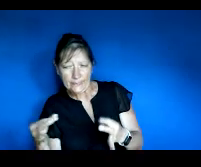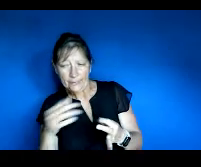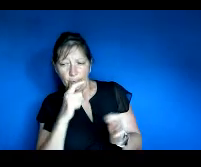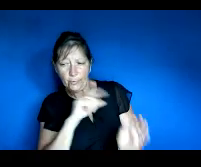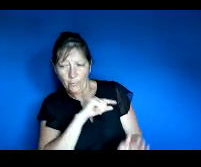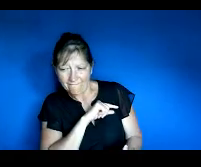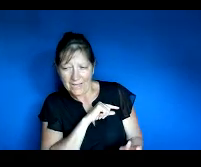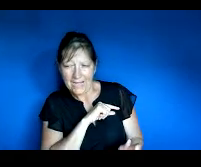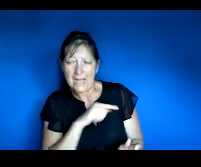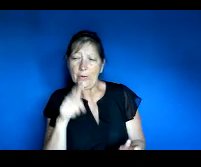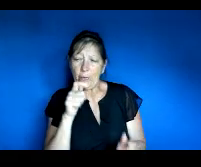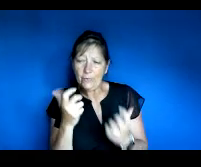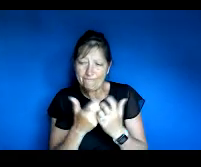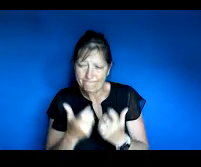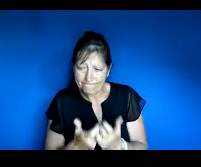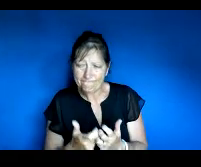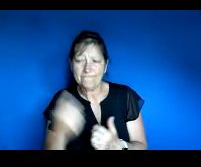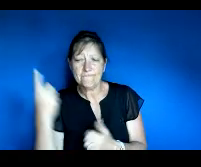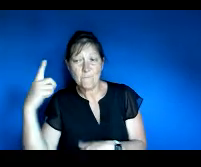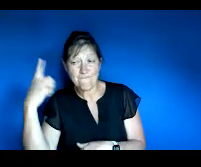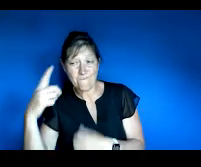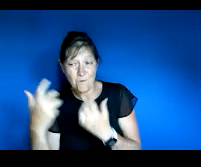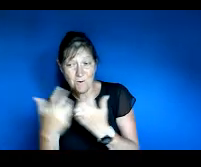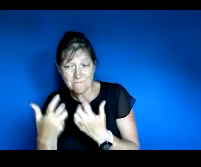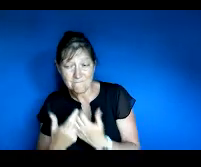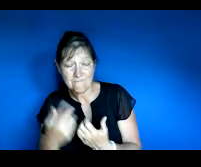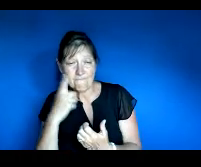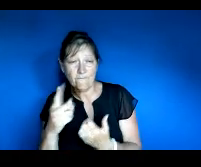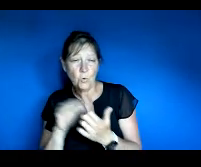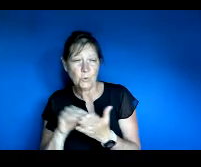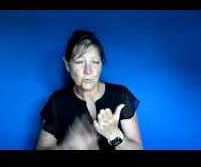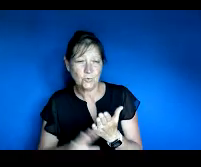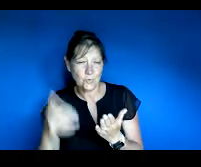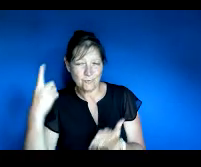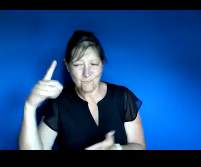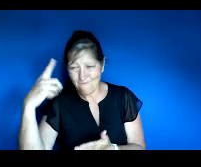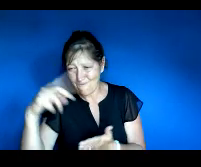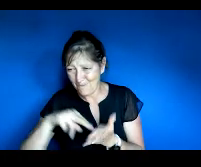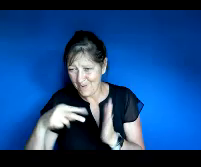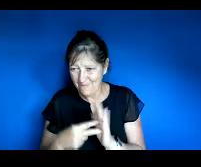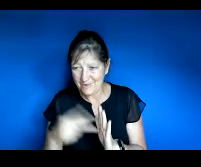and what the purpose of accommodations are for students in a higher education setting.